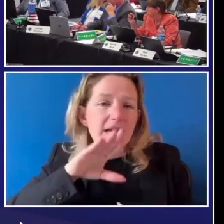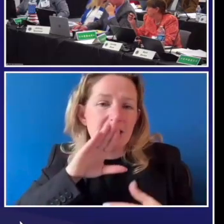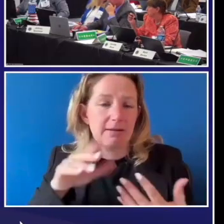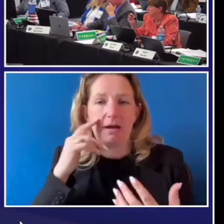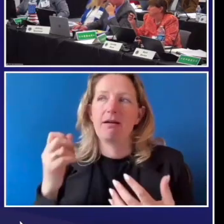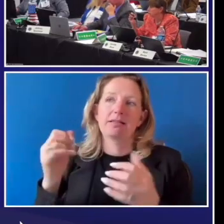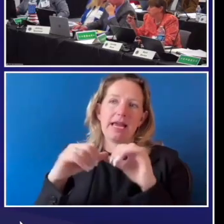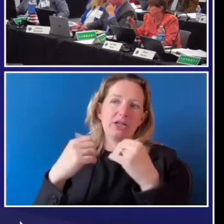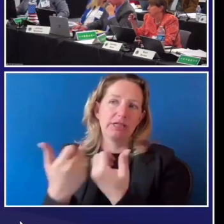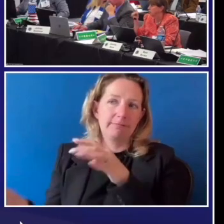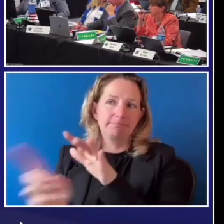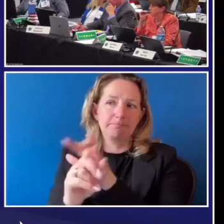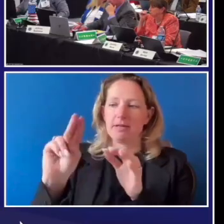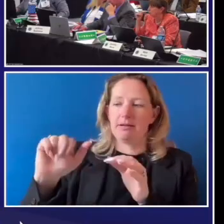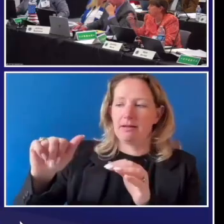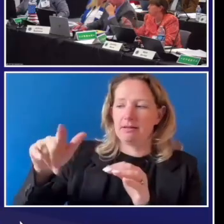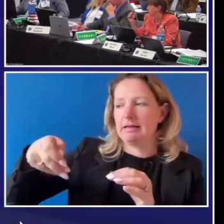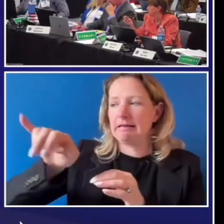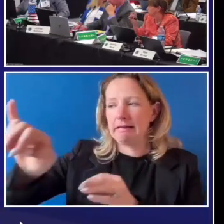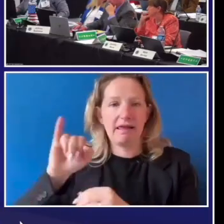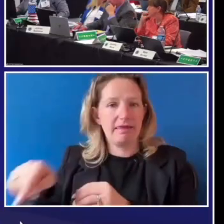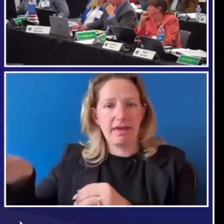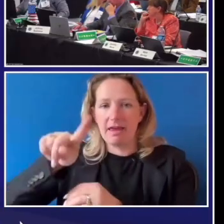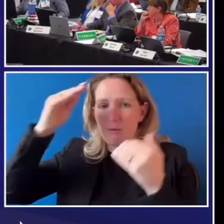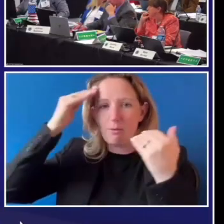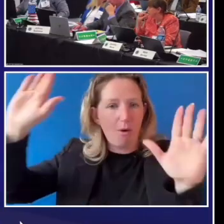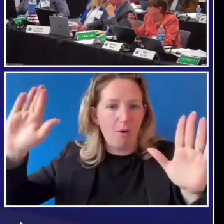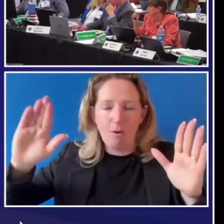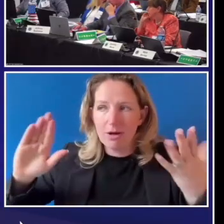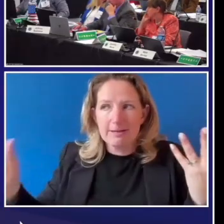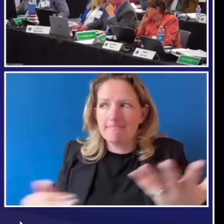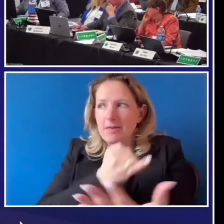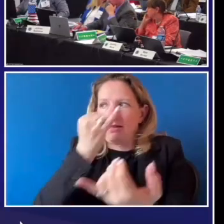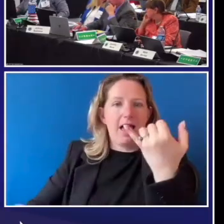who literally don't know the last time that any of their institutions are programs.